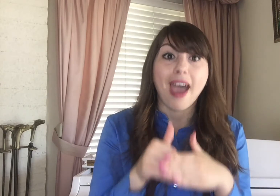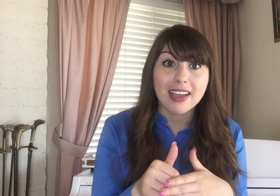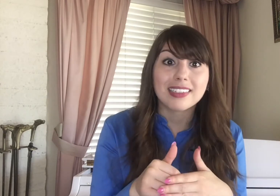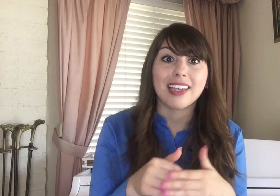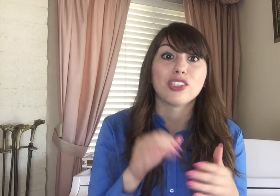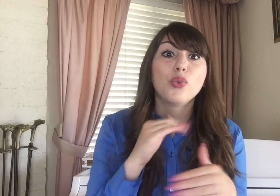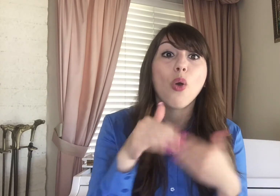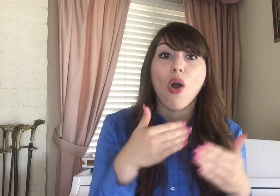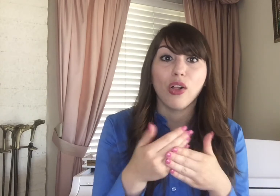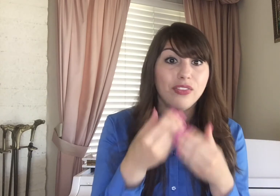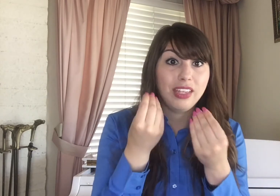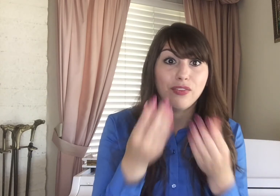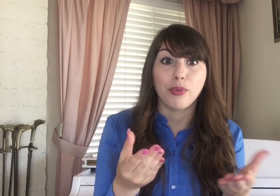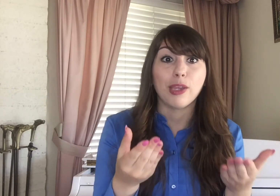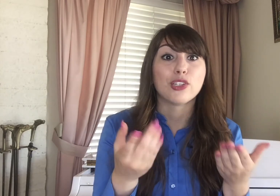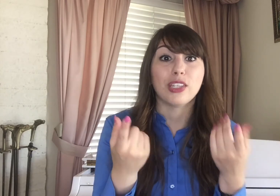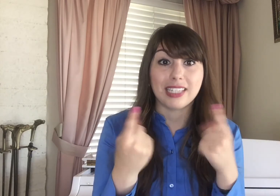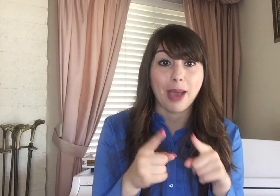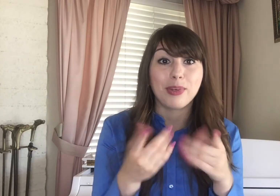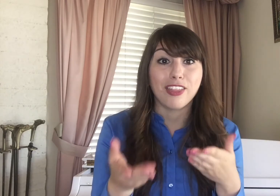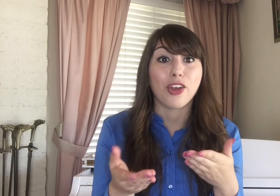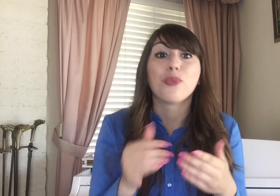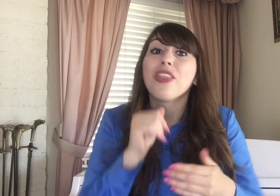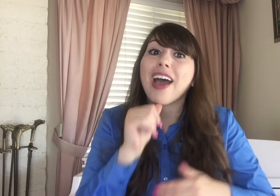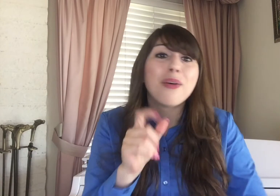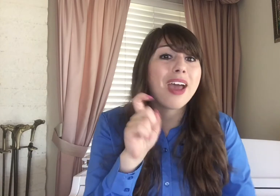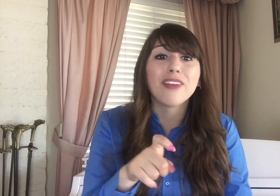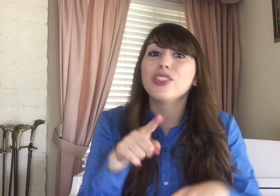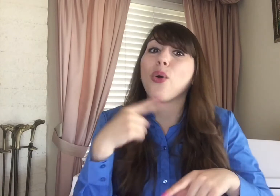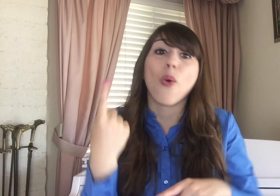access to all of the information that's happening there without having to always